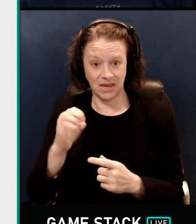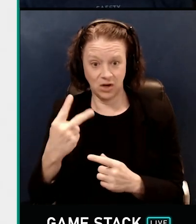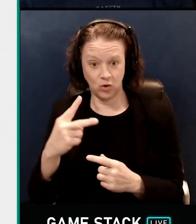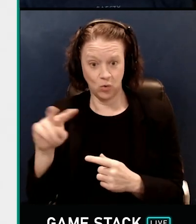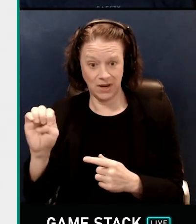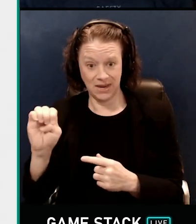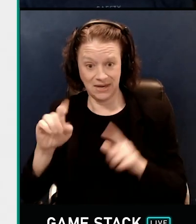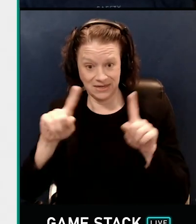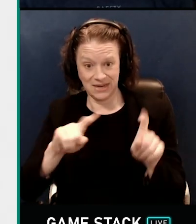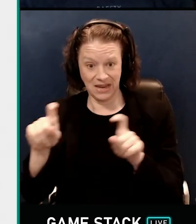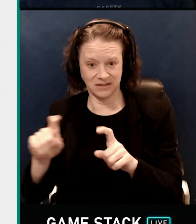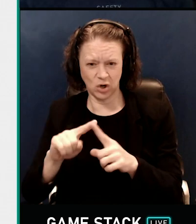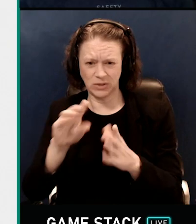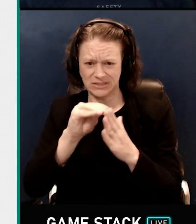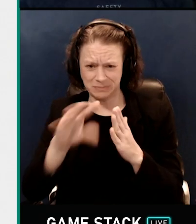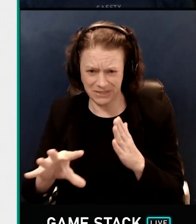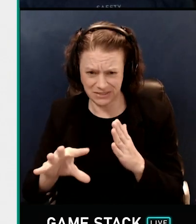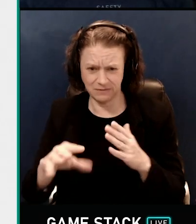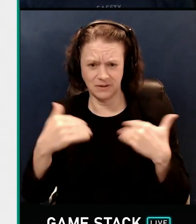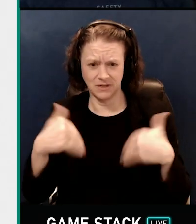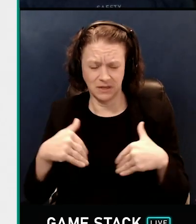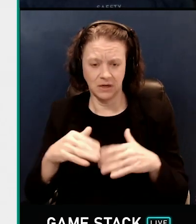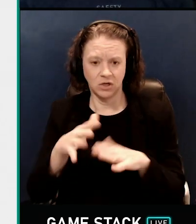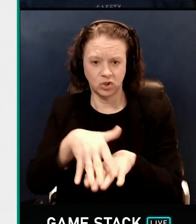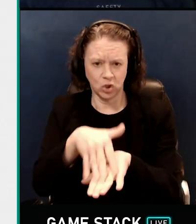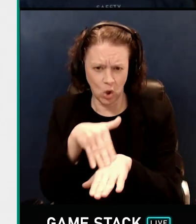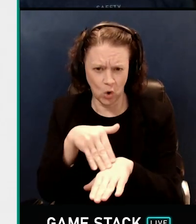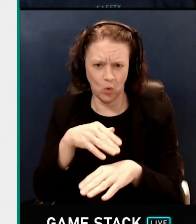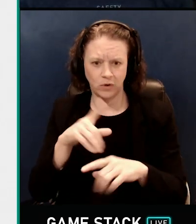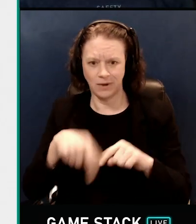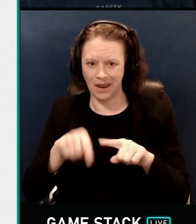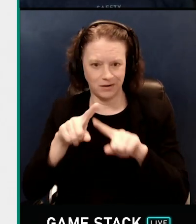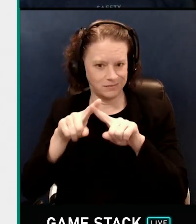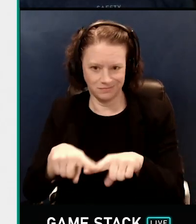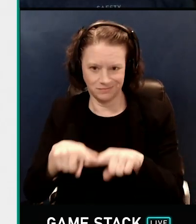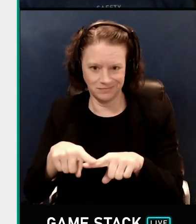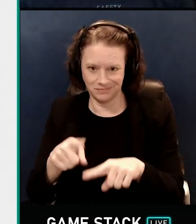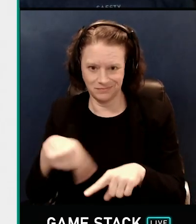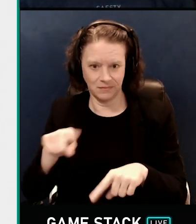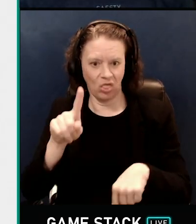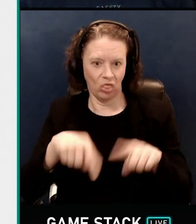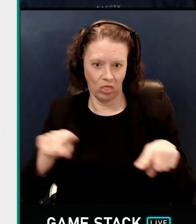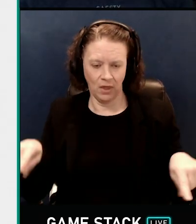slow and unreliable, but at the same time he has a footnote that if you can make high level test